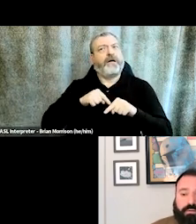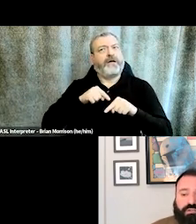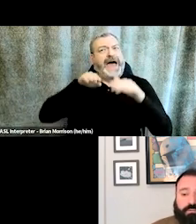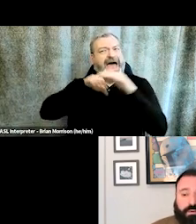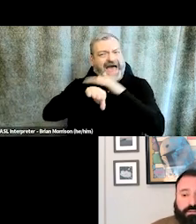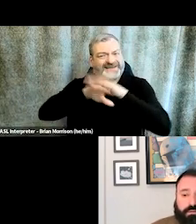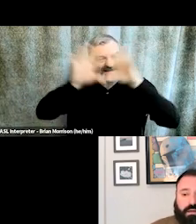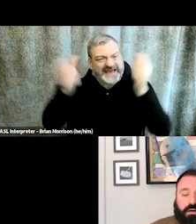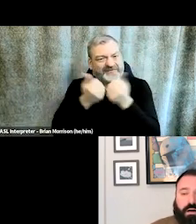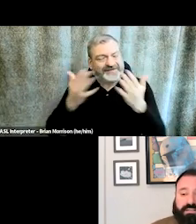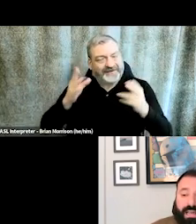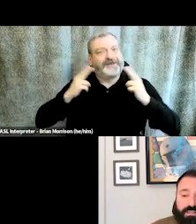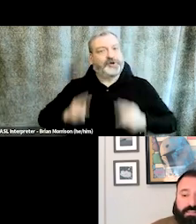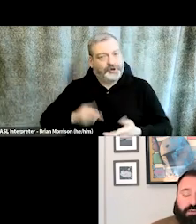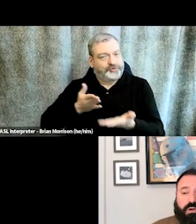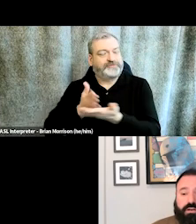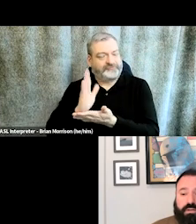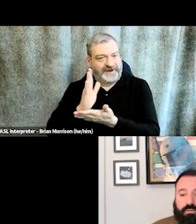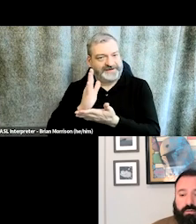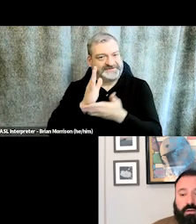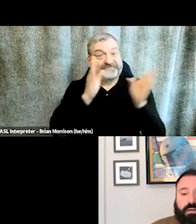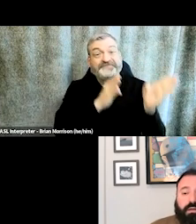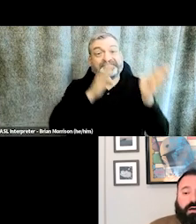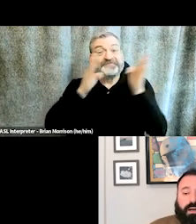by Jeff Wiesner, Tamman senior product owner,